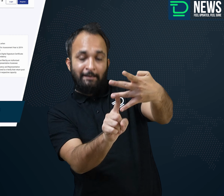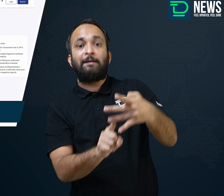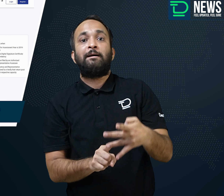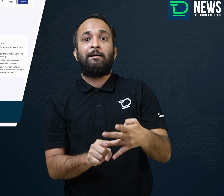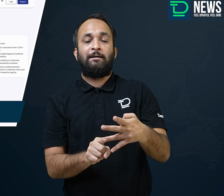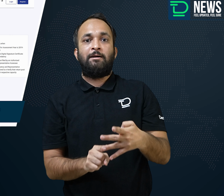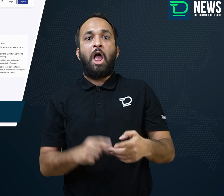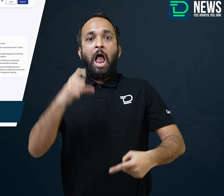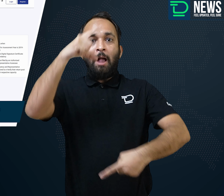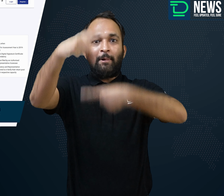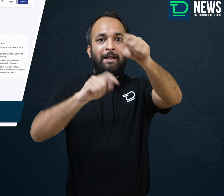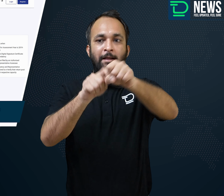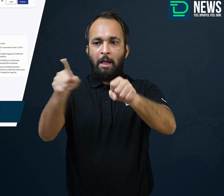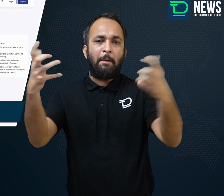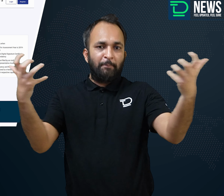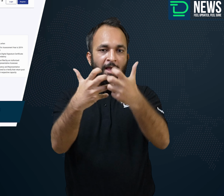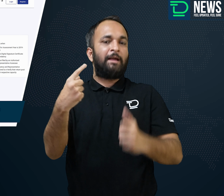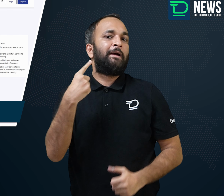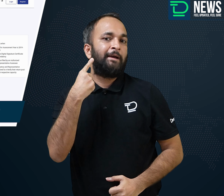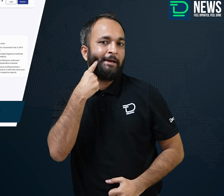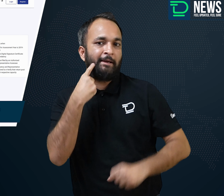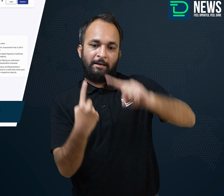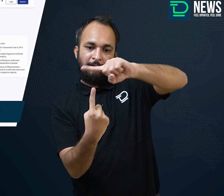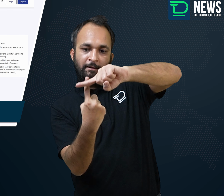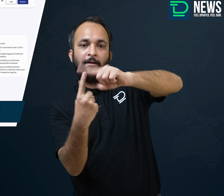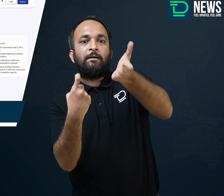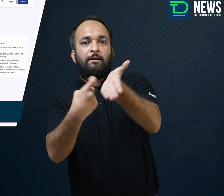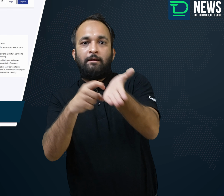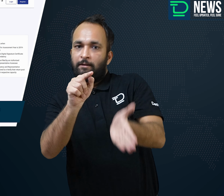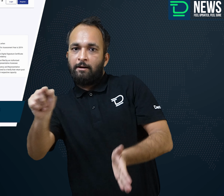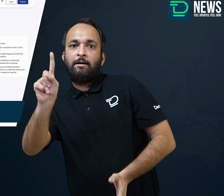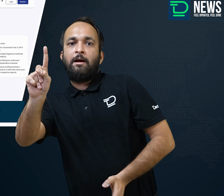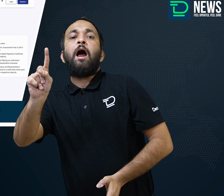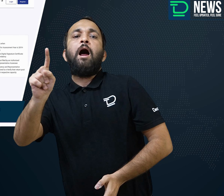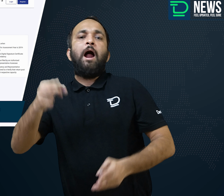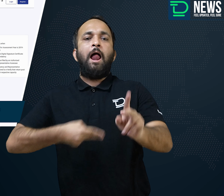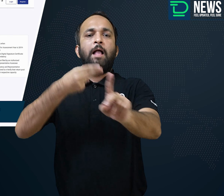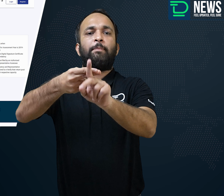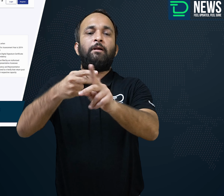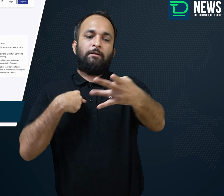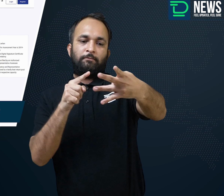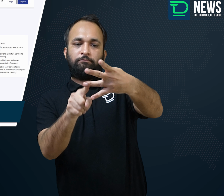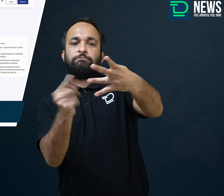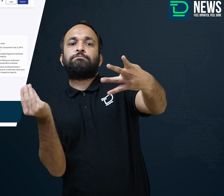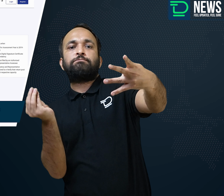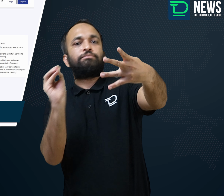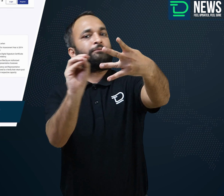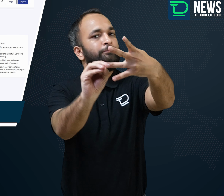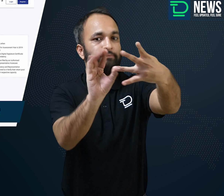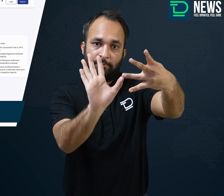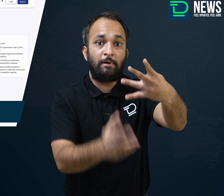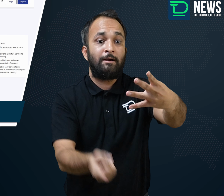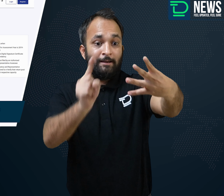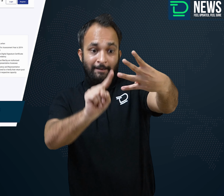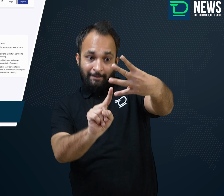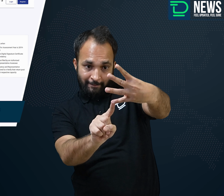Next, you have to select the ITR-1 form because if your employee of the one company comes under this.